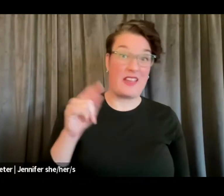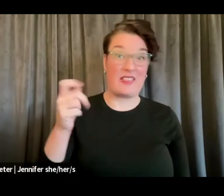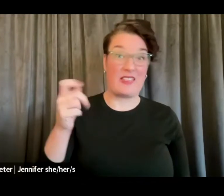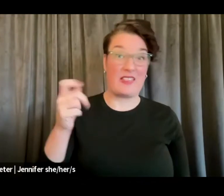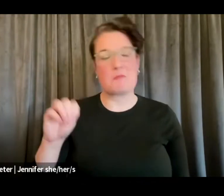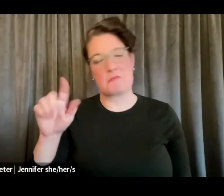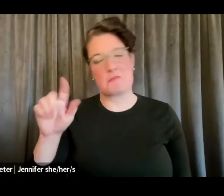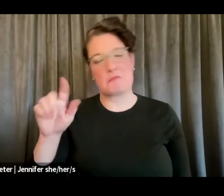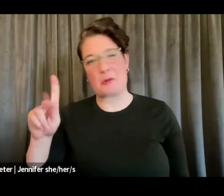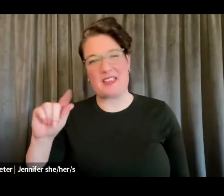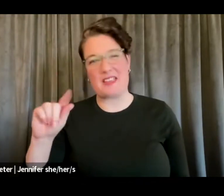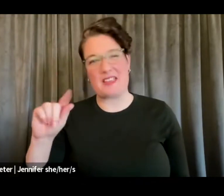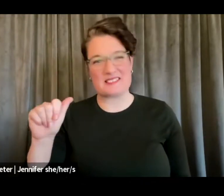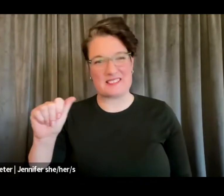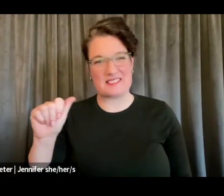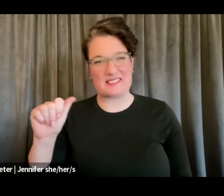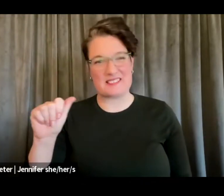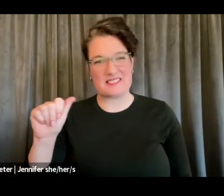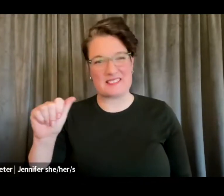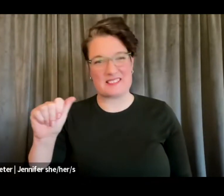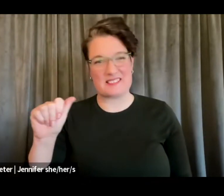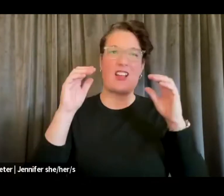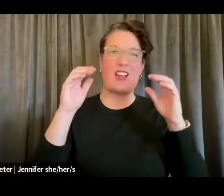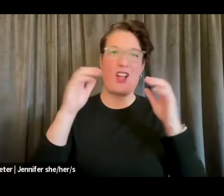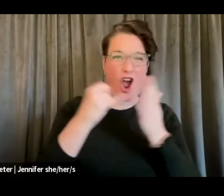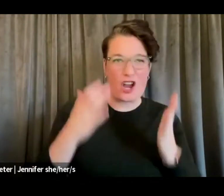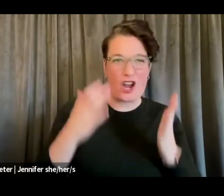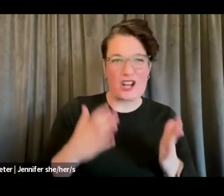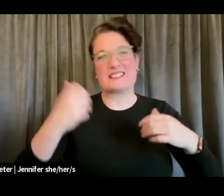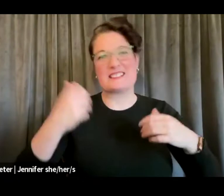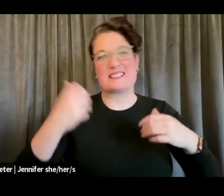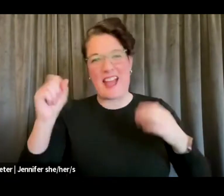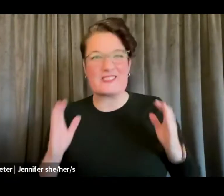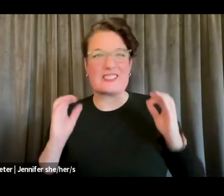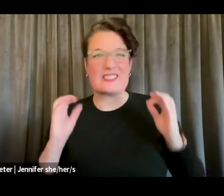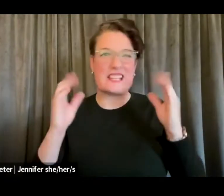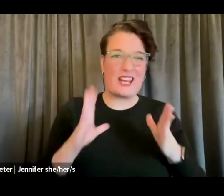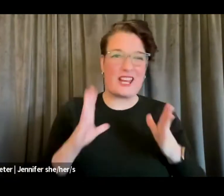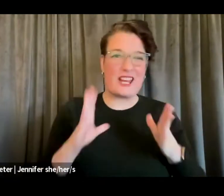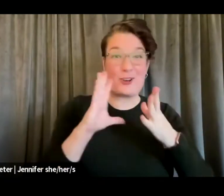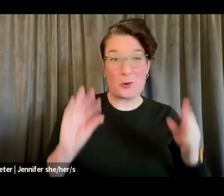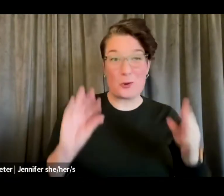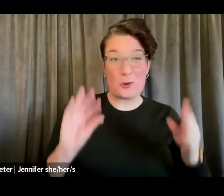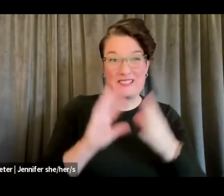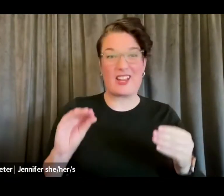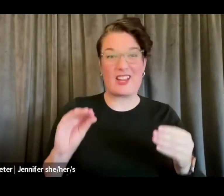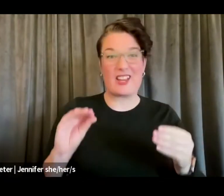is an artist activist, educator, storyteller, and curator who lives works